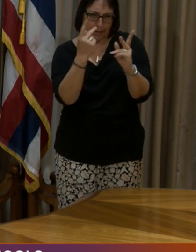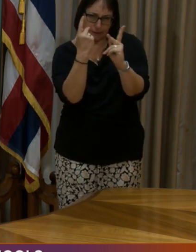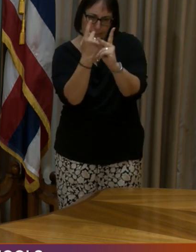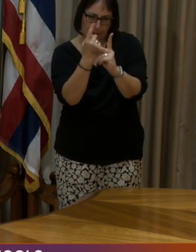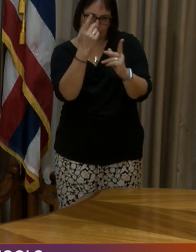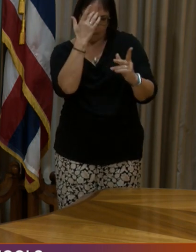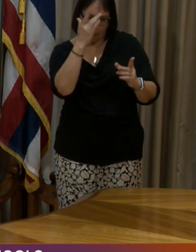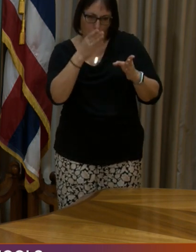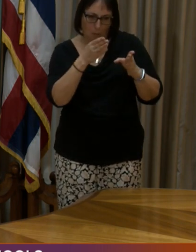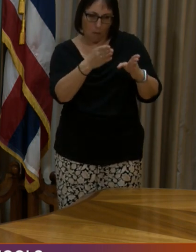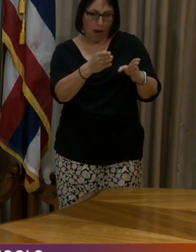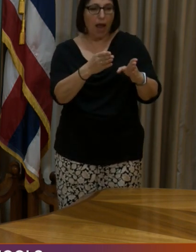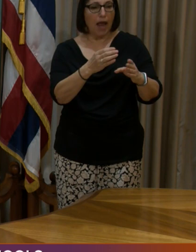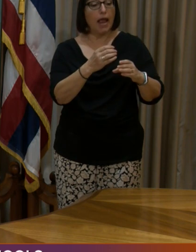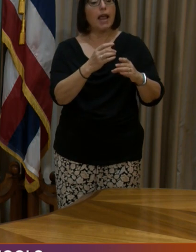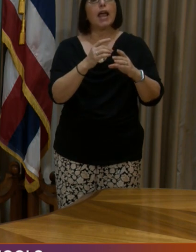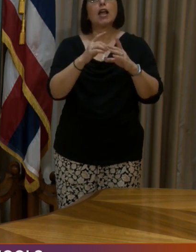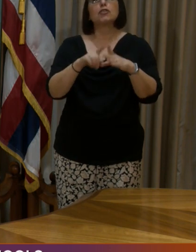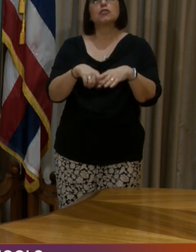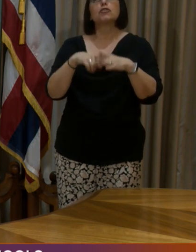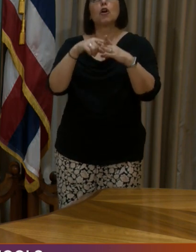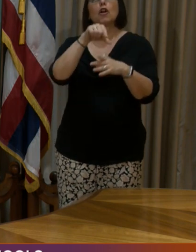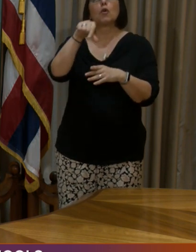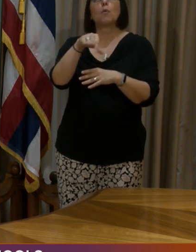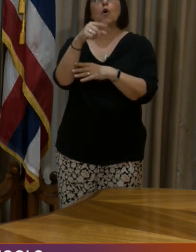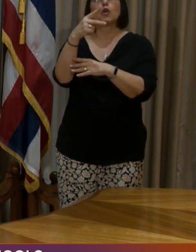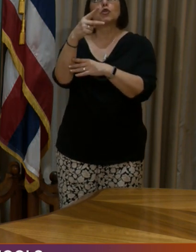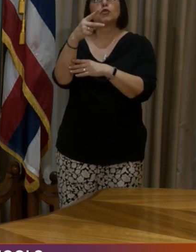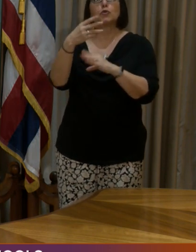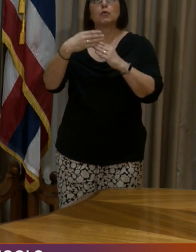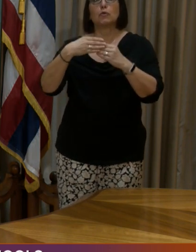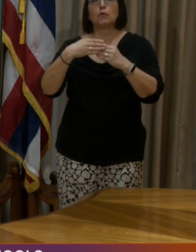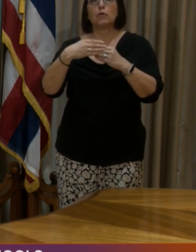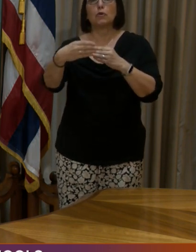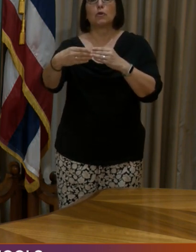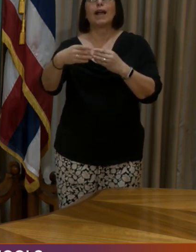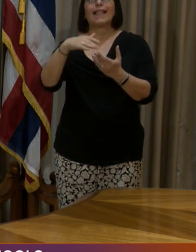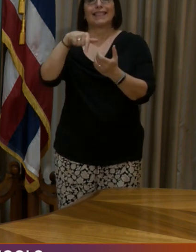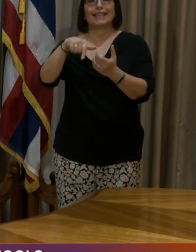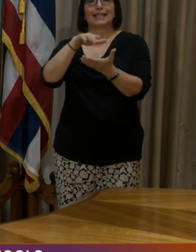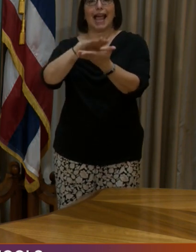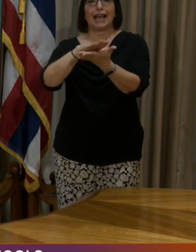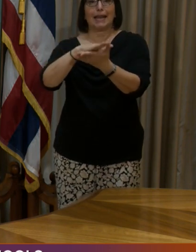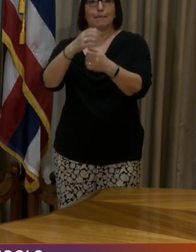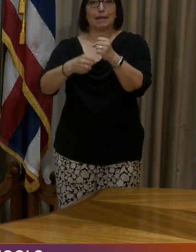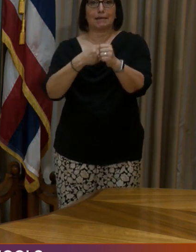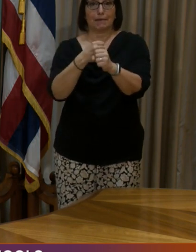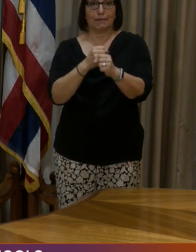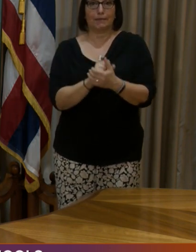STRATEGIC INCREASE ACCESS FOR STUDENTS BEGINNING IN